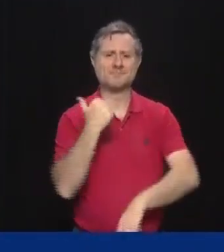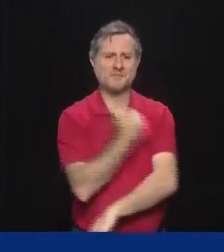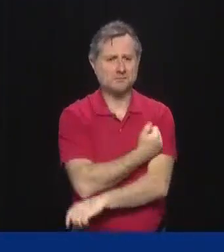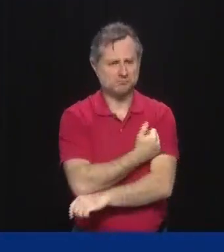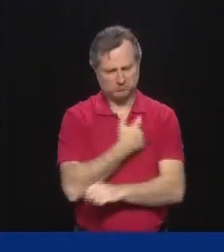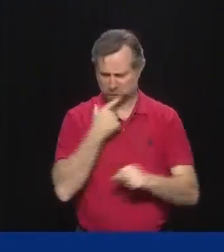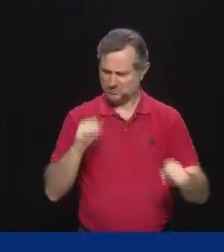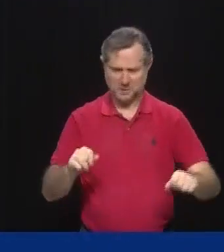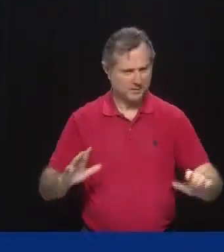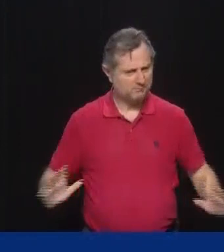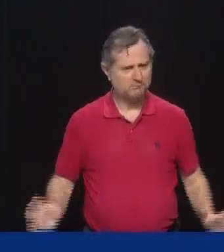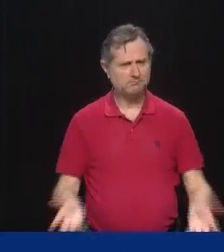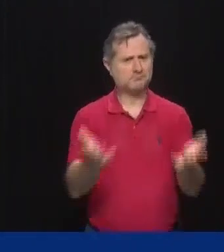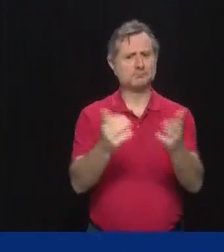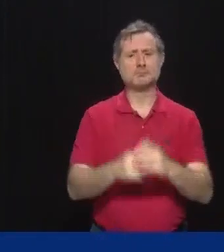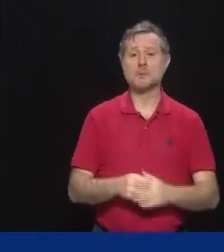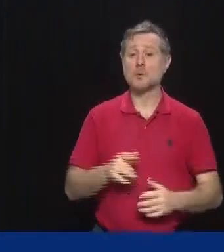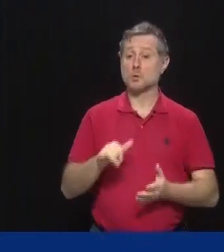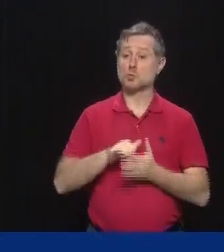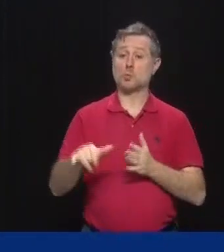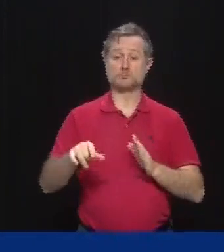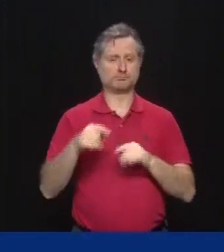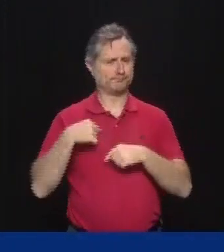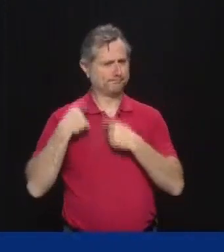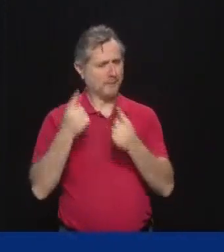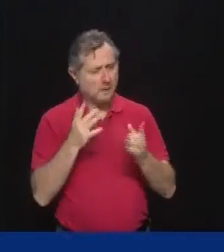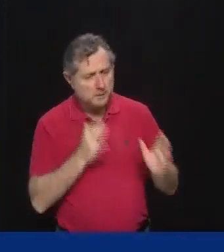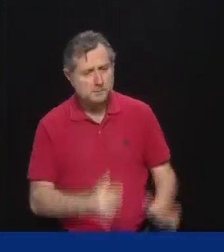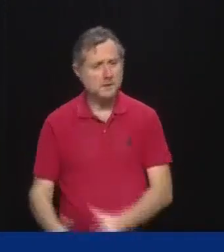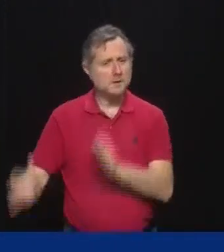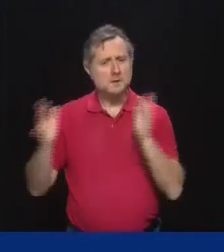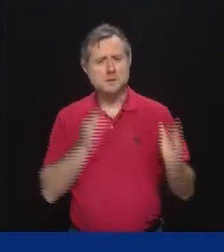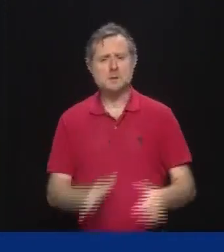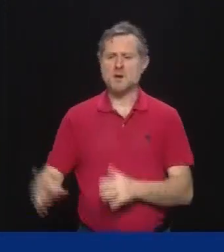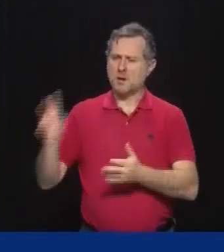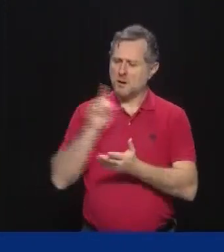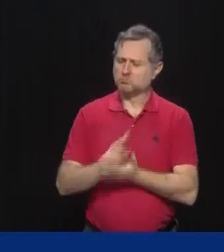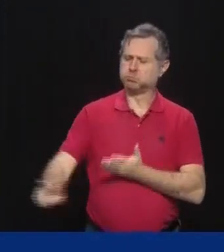WE WOULD LIKE TO VACCINATE THEM AND GET THEM PROTECTED. HERE IN NEW YORK WE'VE BEEN